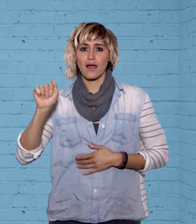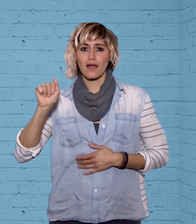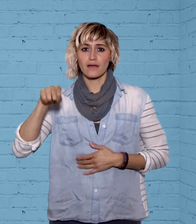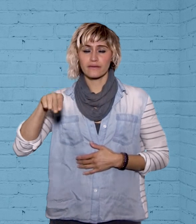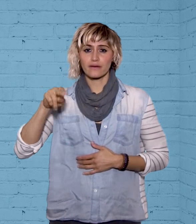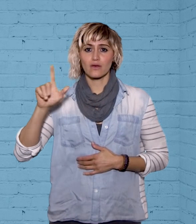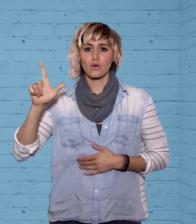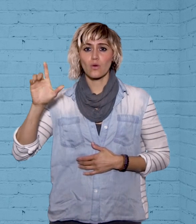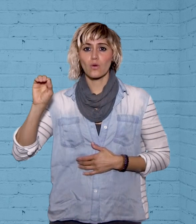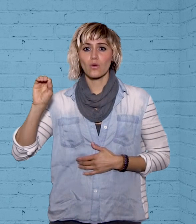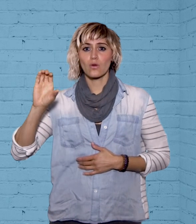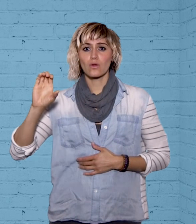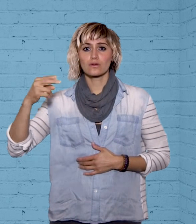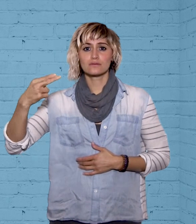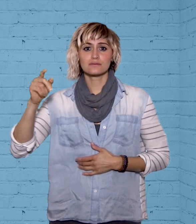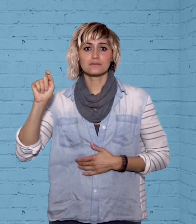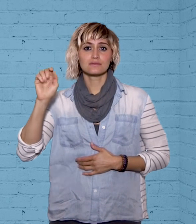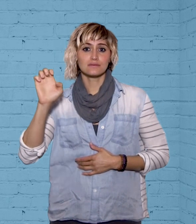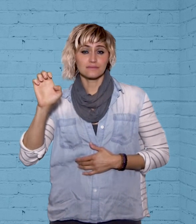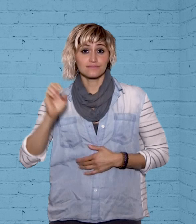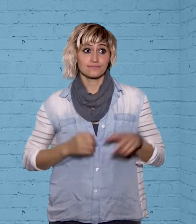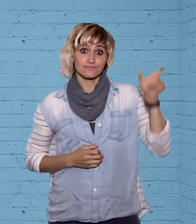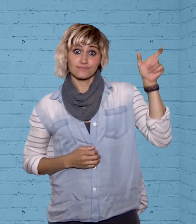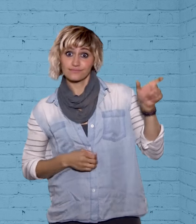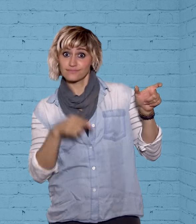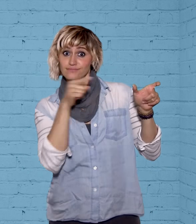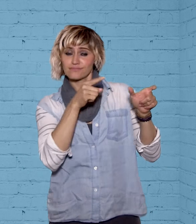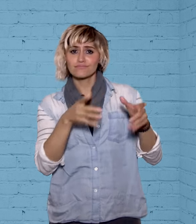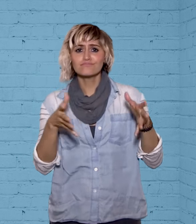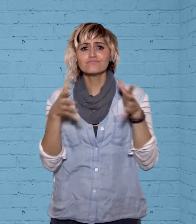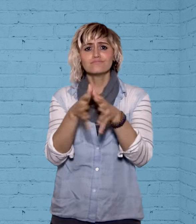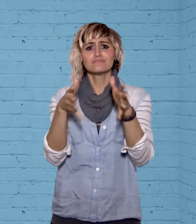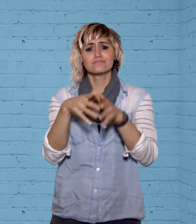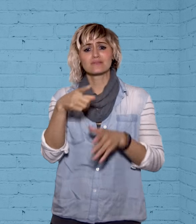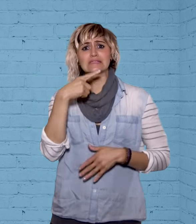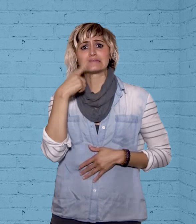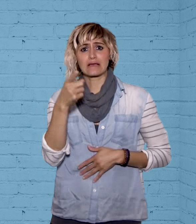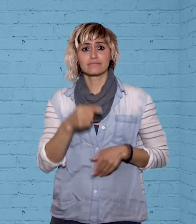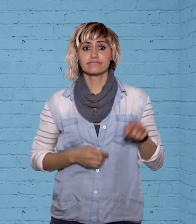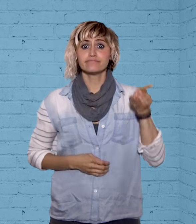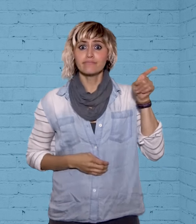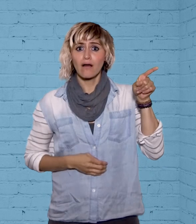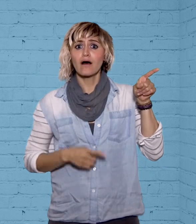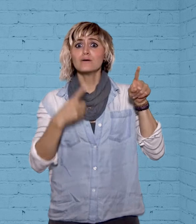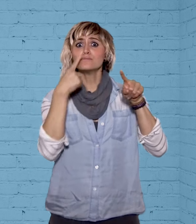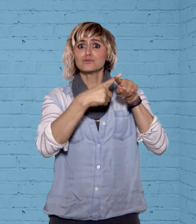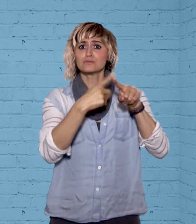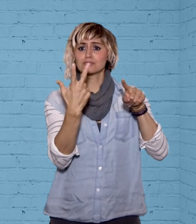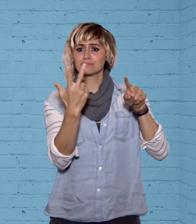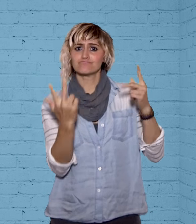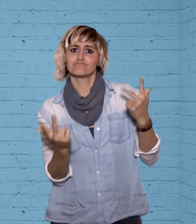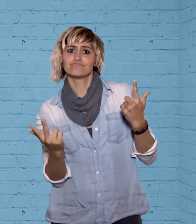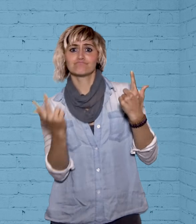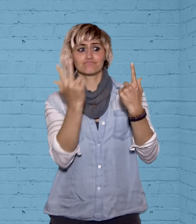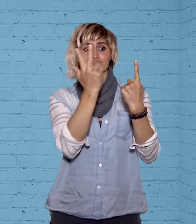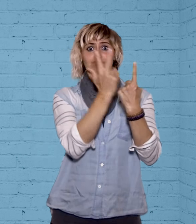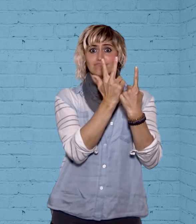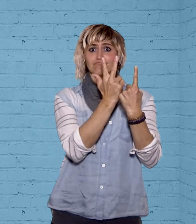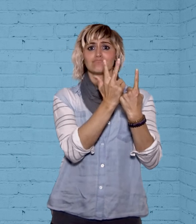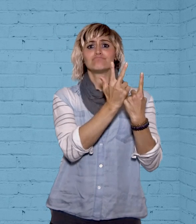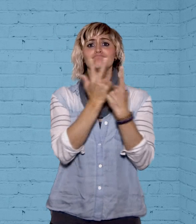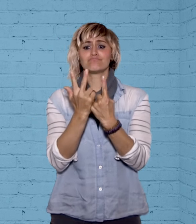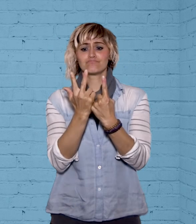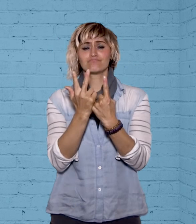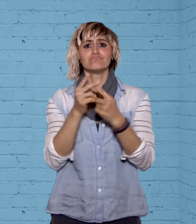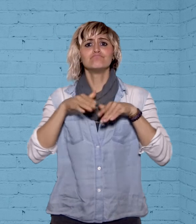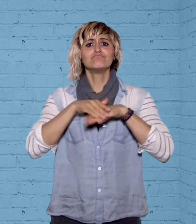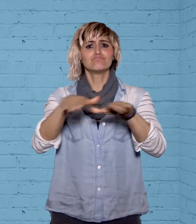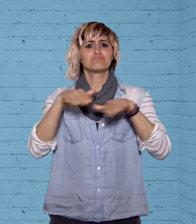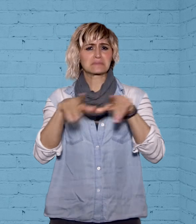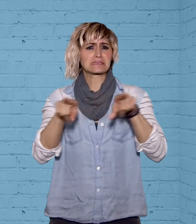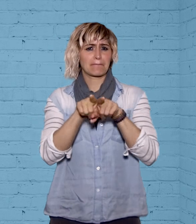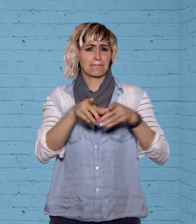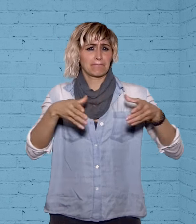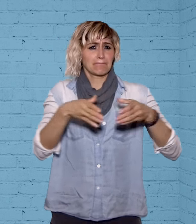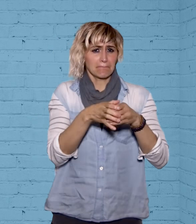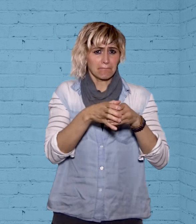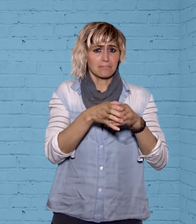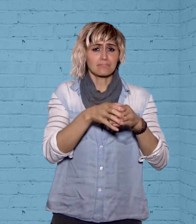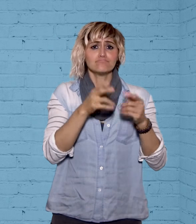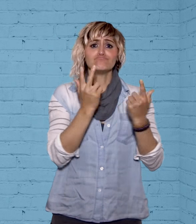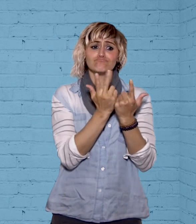said that he and three teammates were robbed